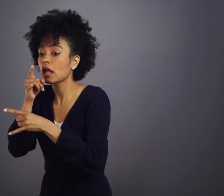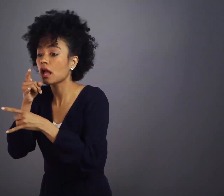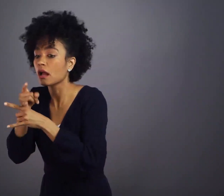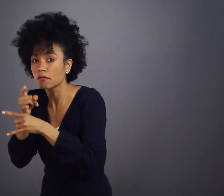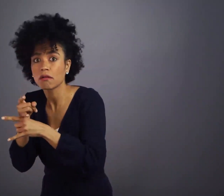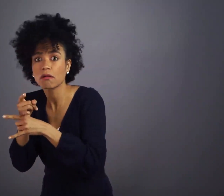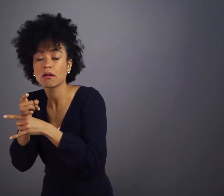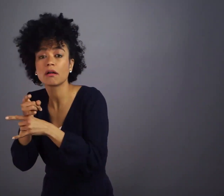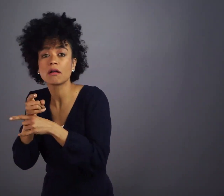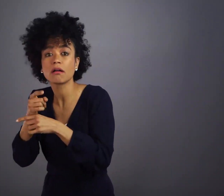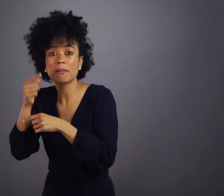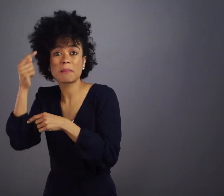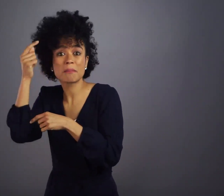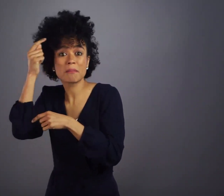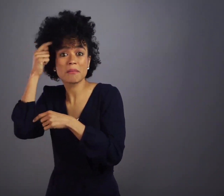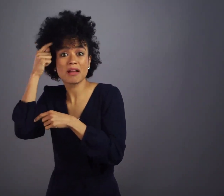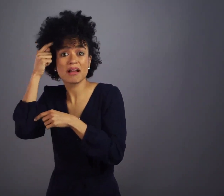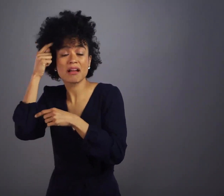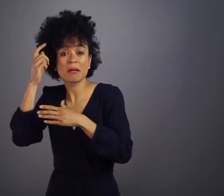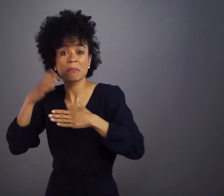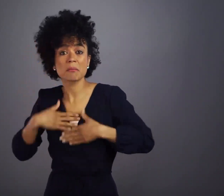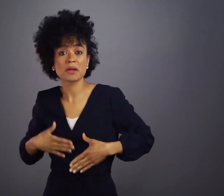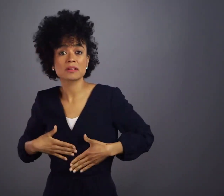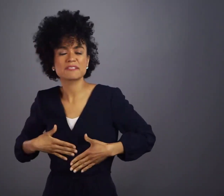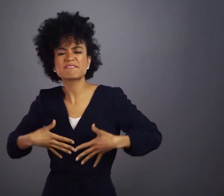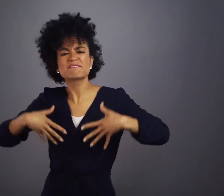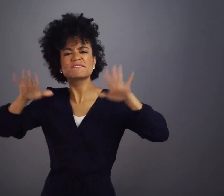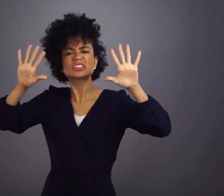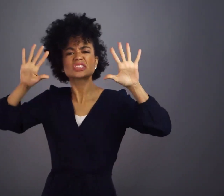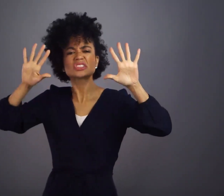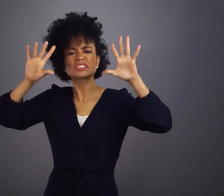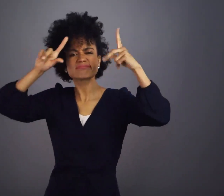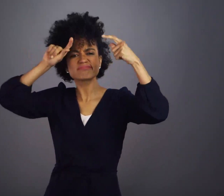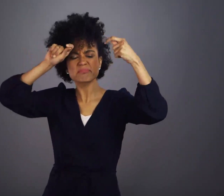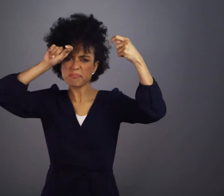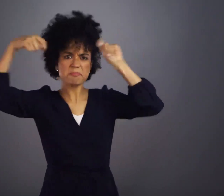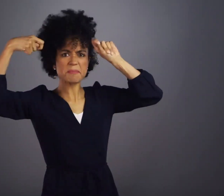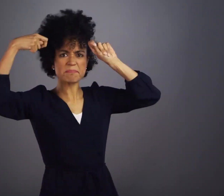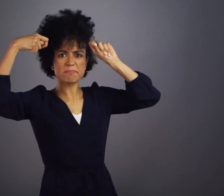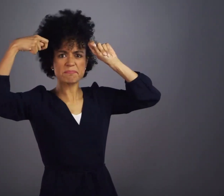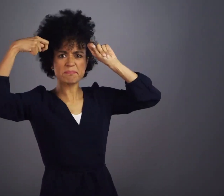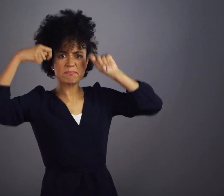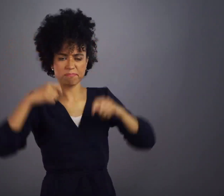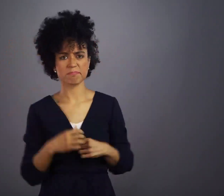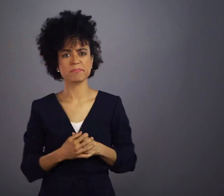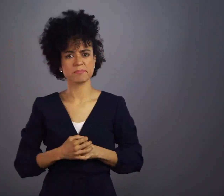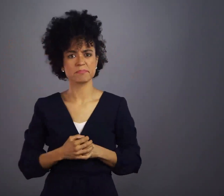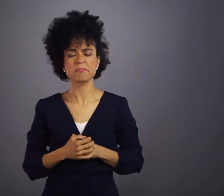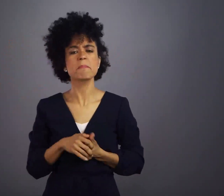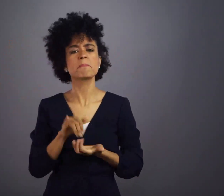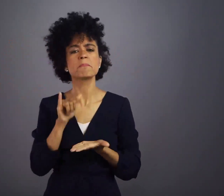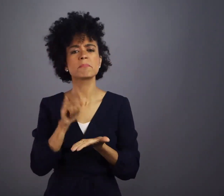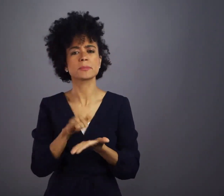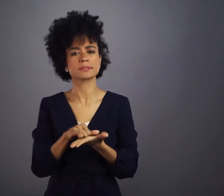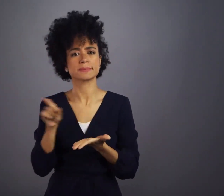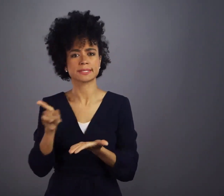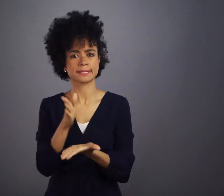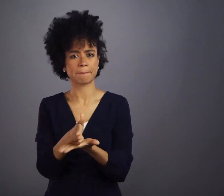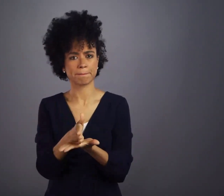something happens, both in the bodily and mental sense, which makes it virtually impossible for him to stop.